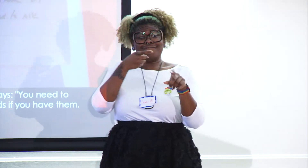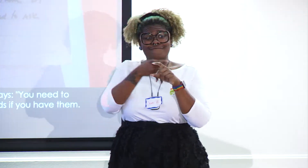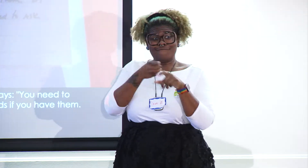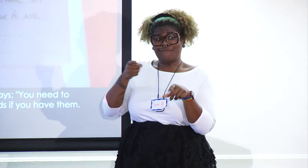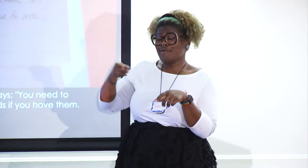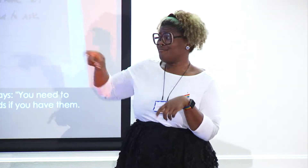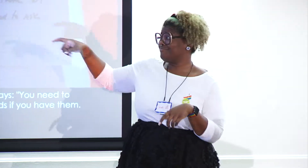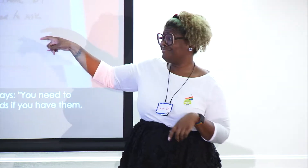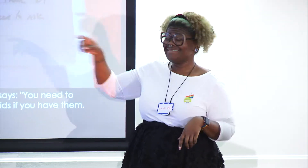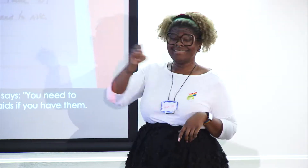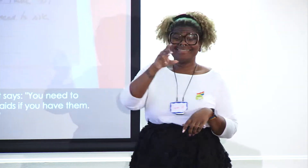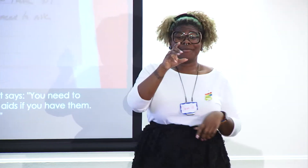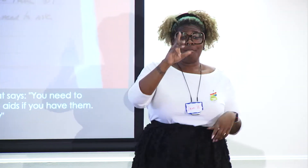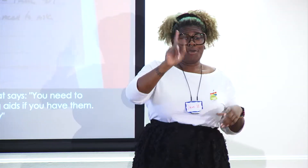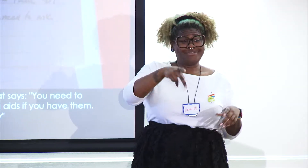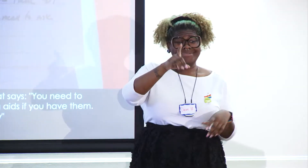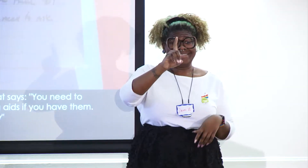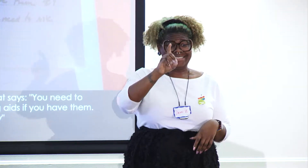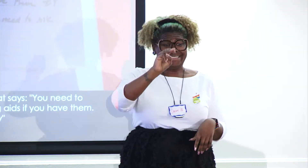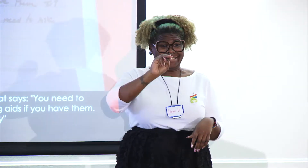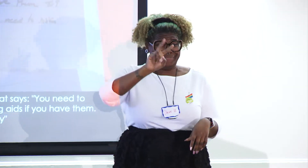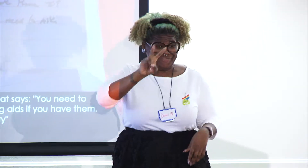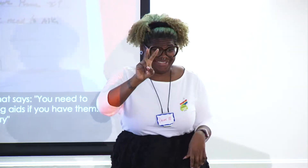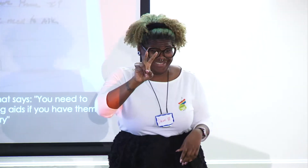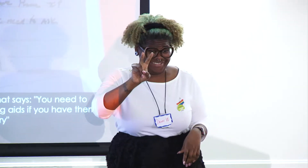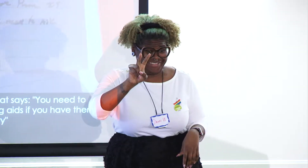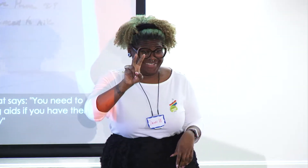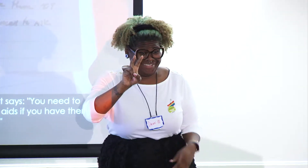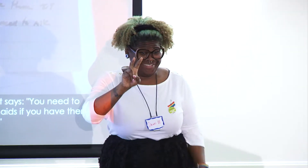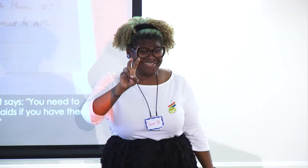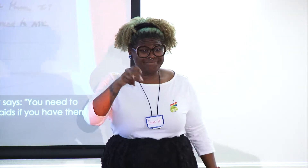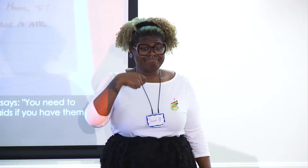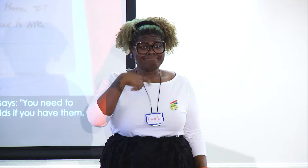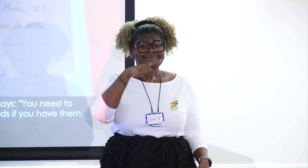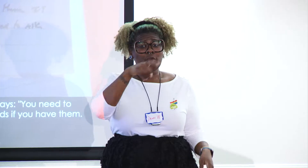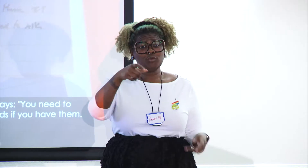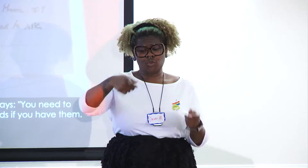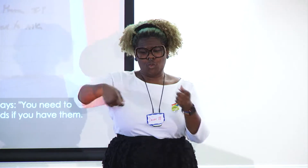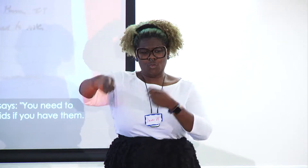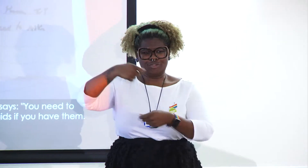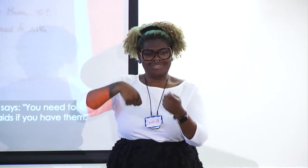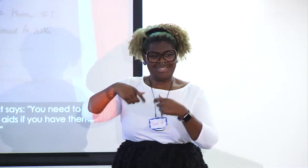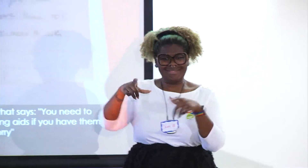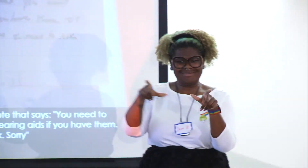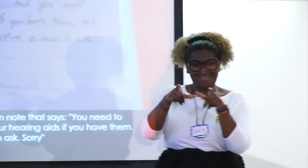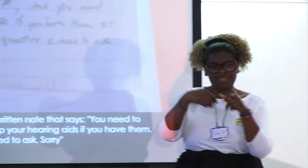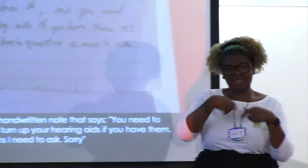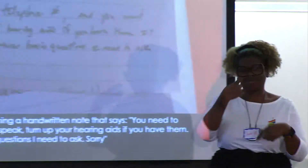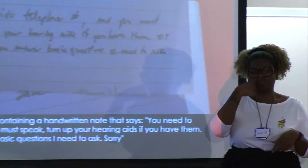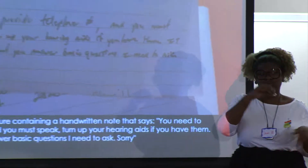This is a note that I actually received from a person at the Department of Motor Vehicles.